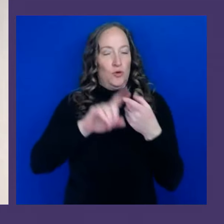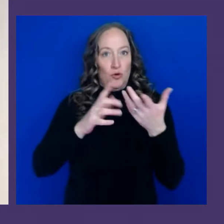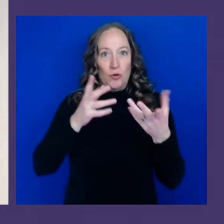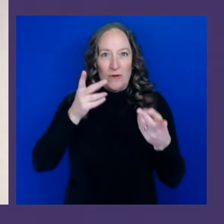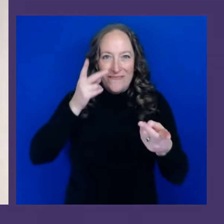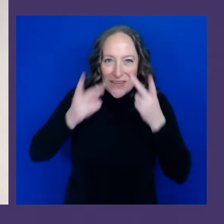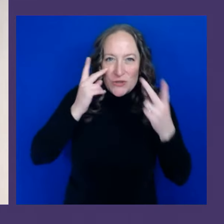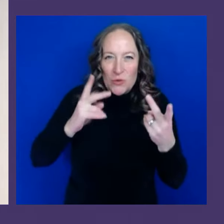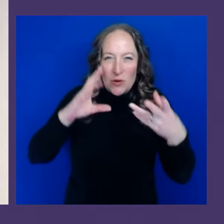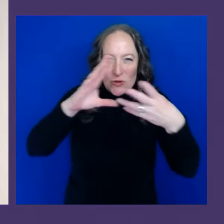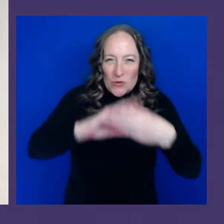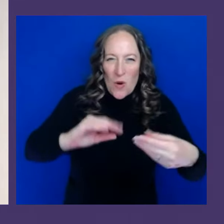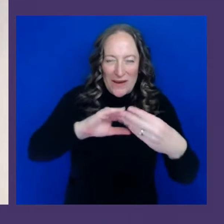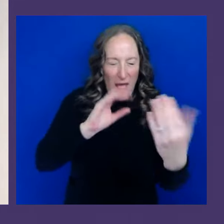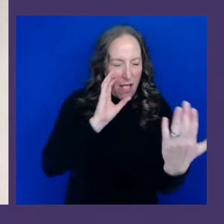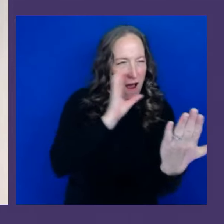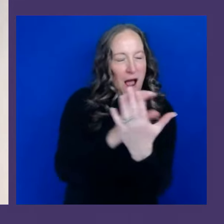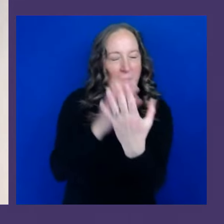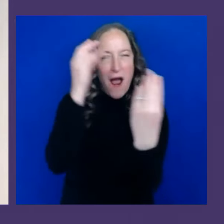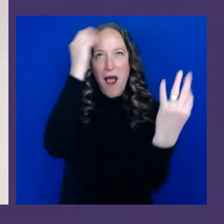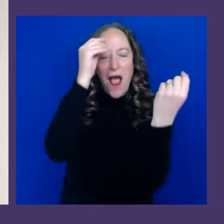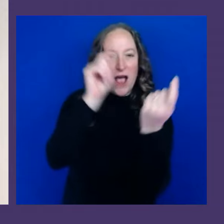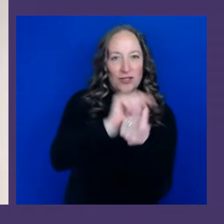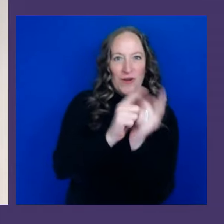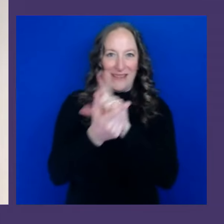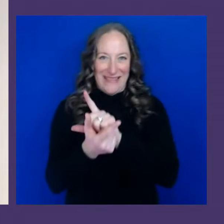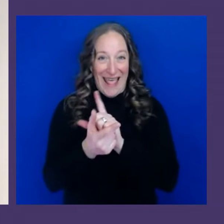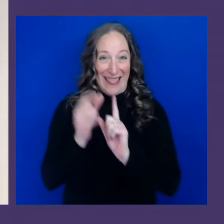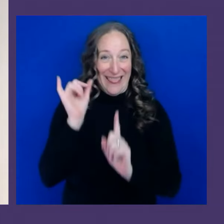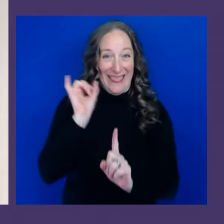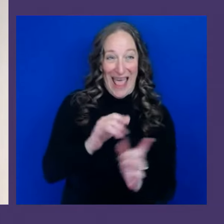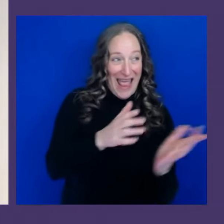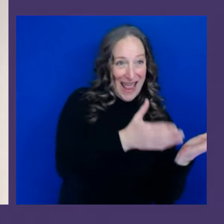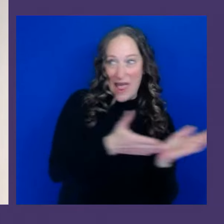this visual translator that's helping people